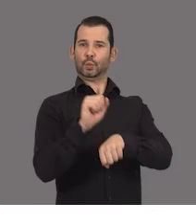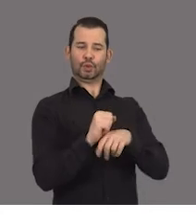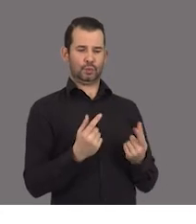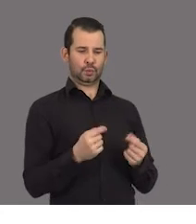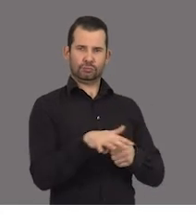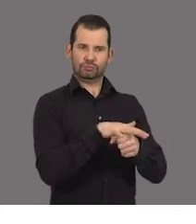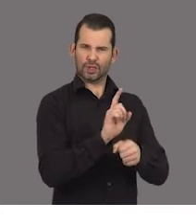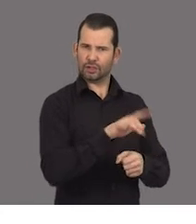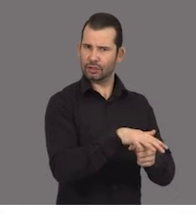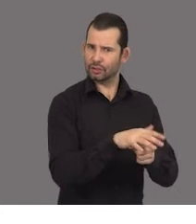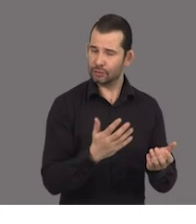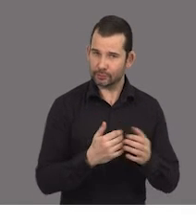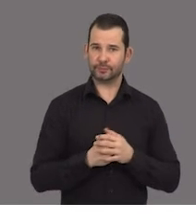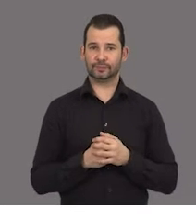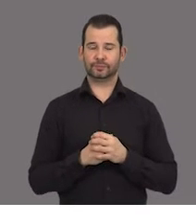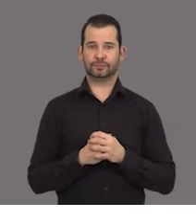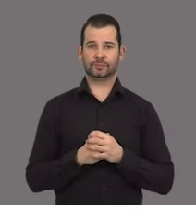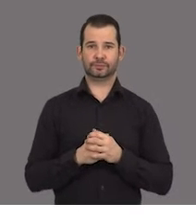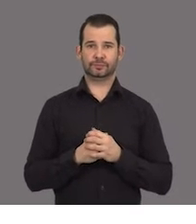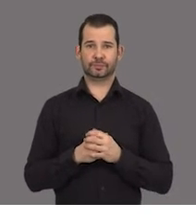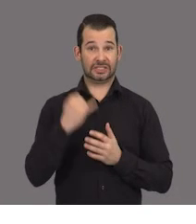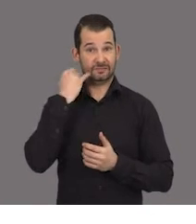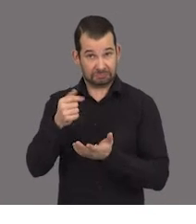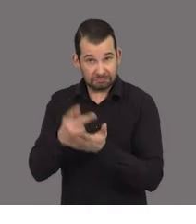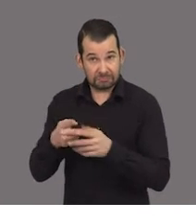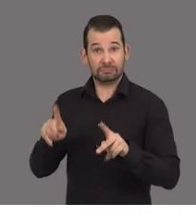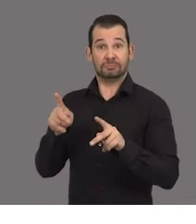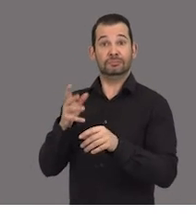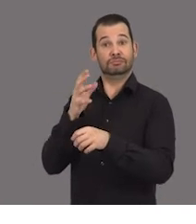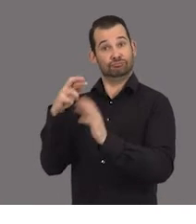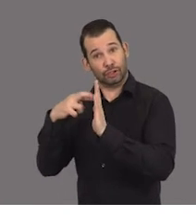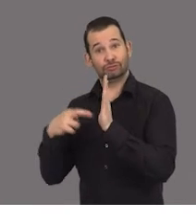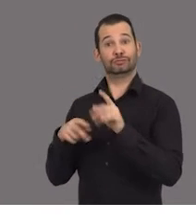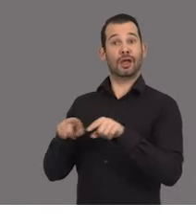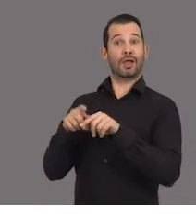If you are entitled to be registered as an Indian, your personal property,